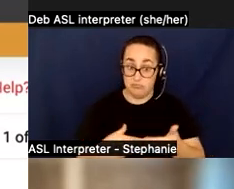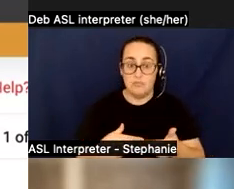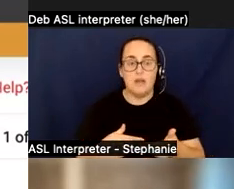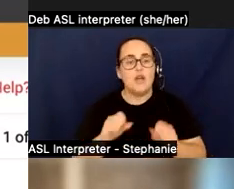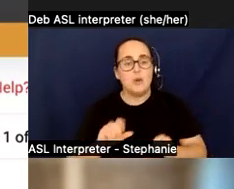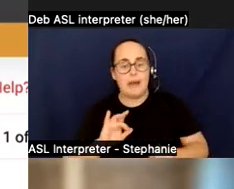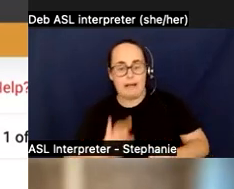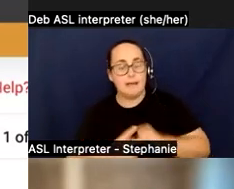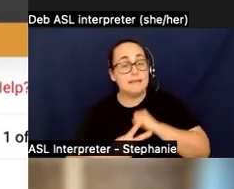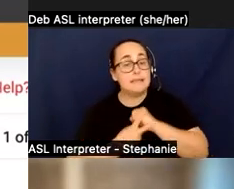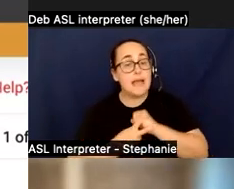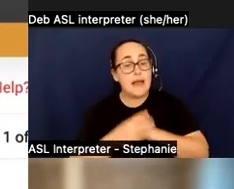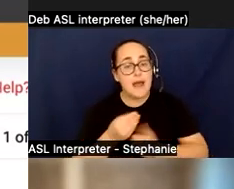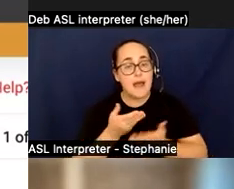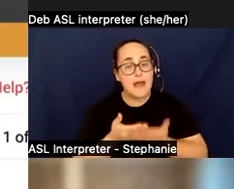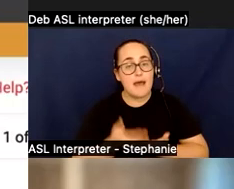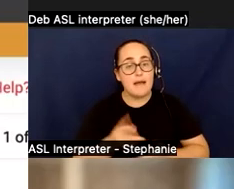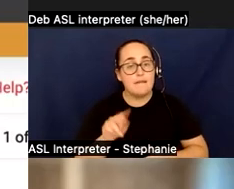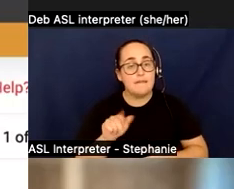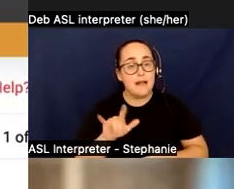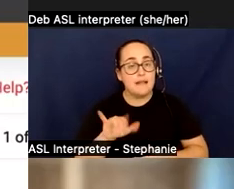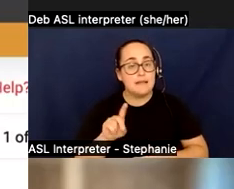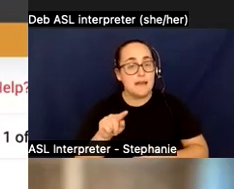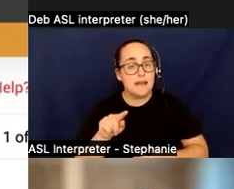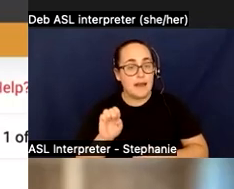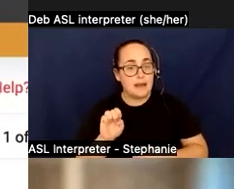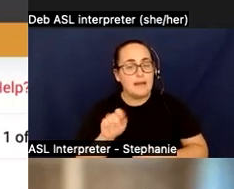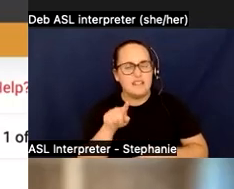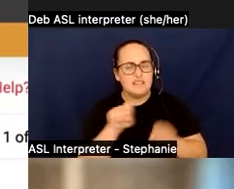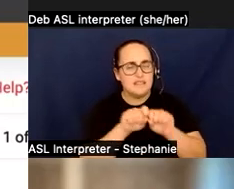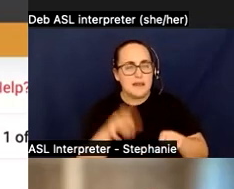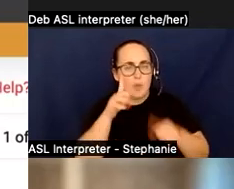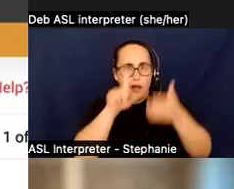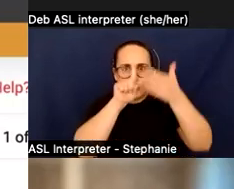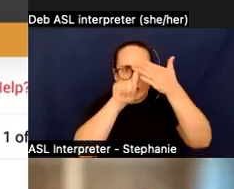bring up any errors or any missing information that you need to include. Make sure that you